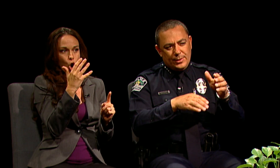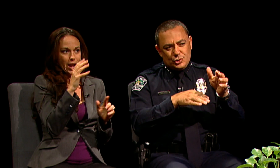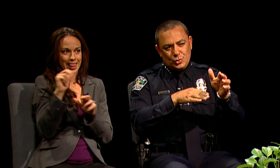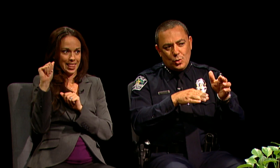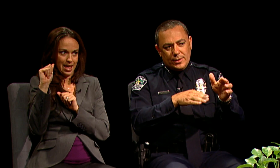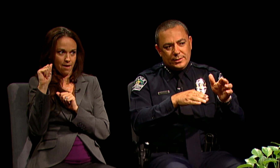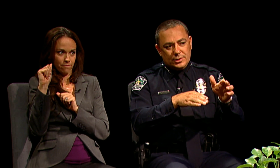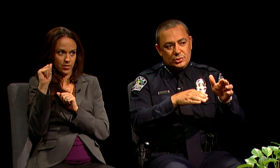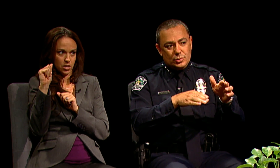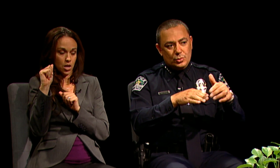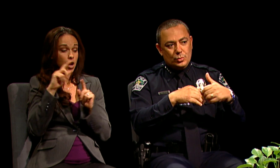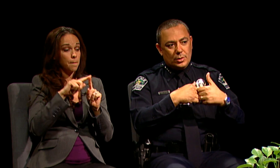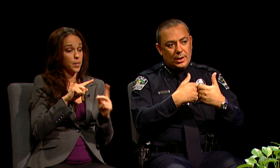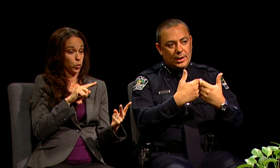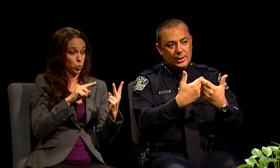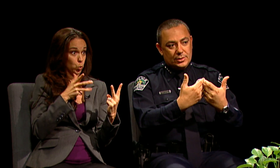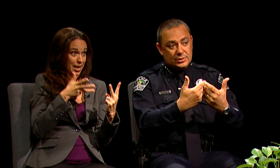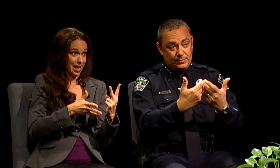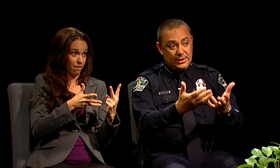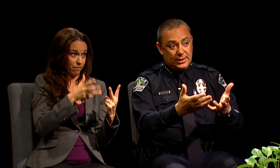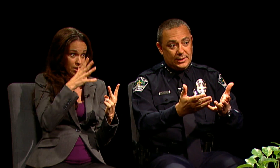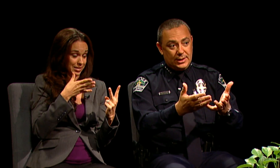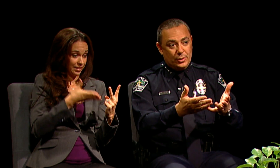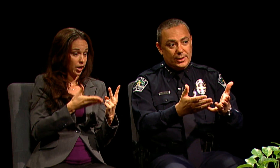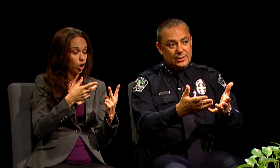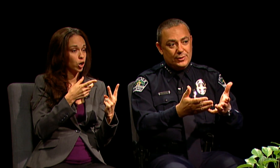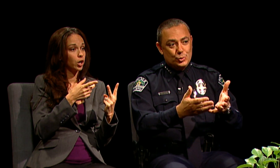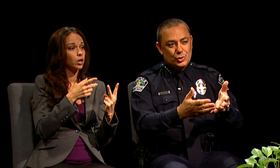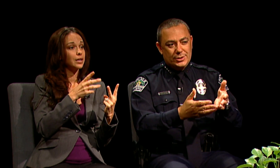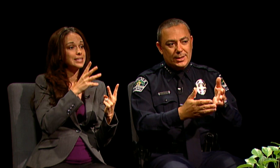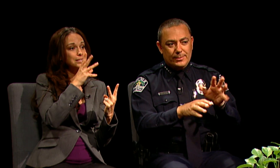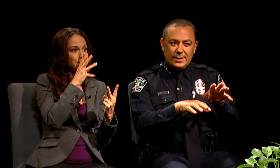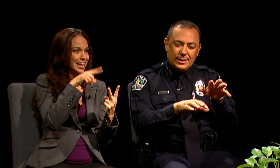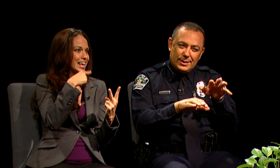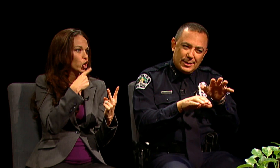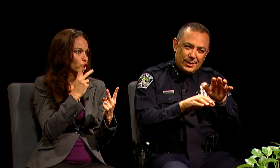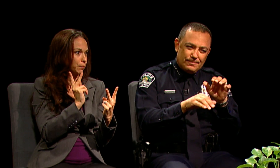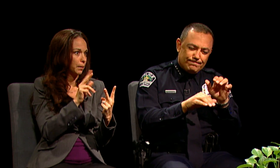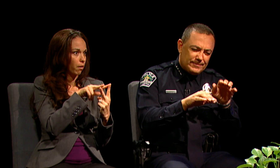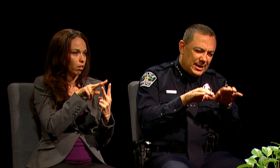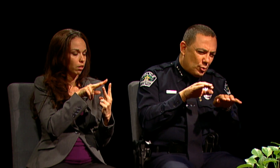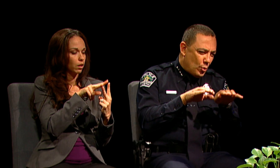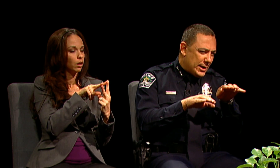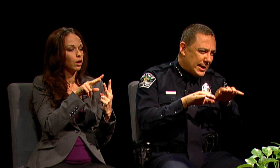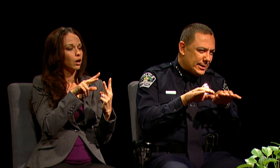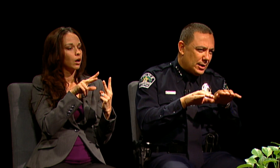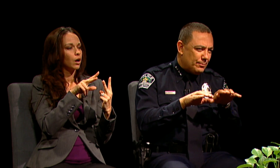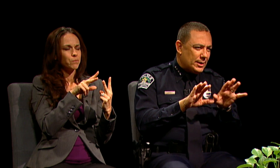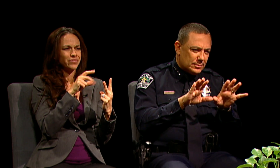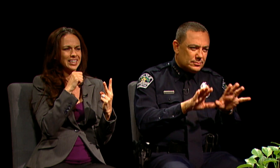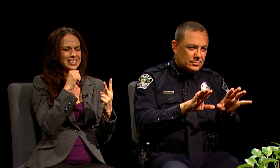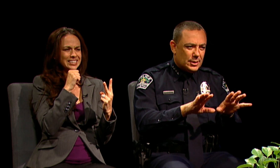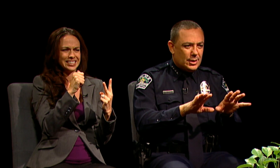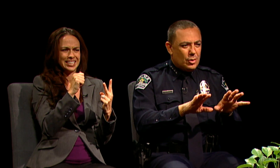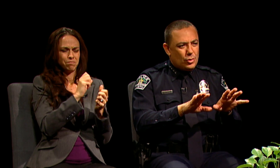AND THE STORY THAT THESE TWO SPEAKING AND HEARING INDIVIDUALS ARE TELLING ME DIDN'T QUITE ADD UP.